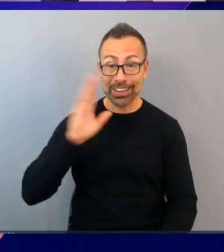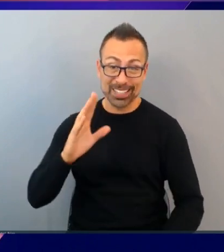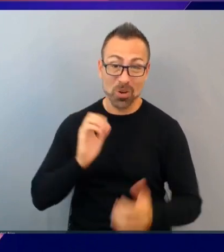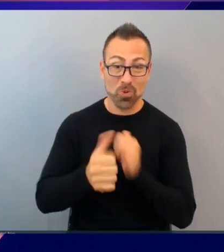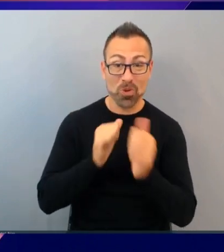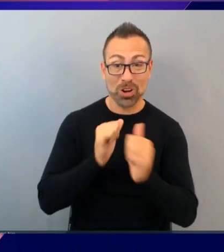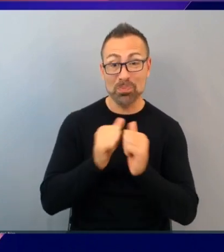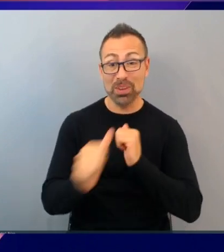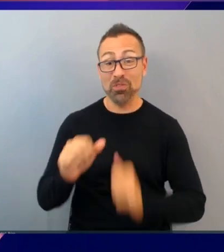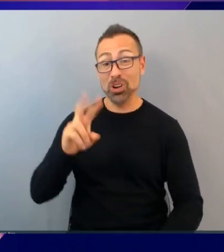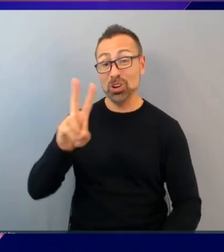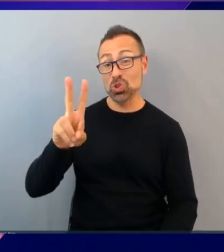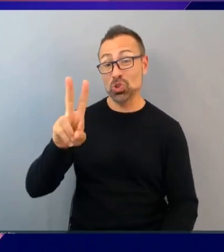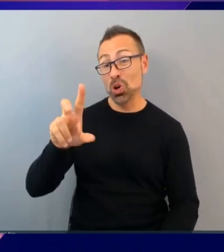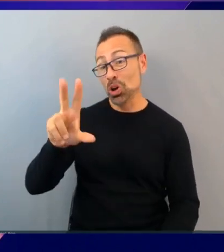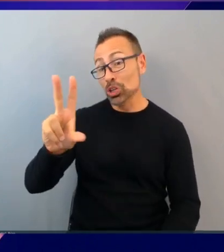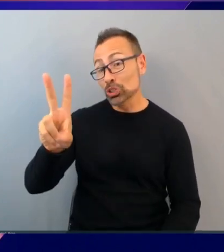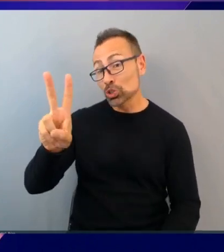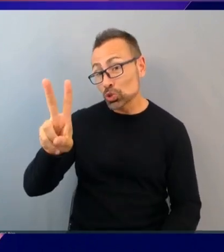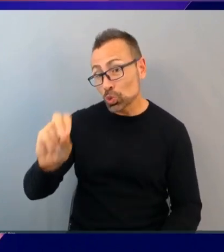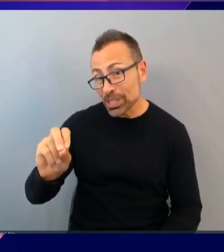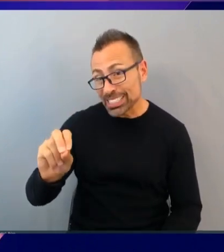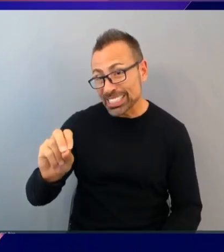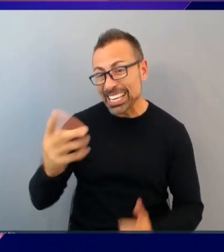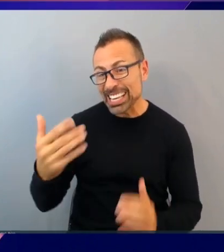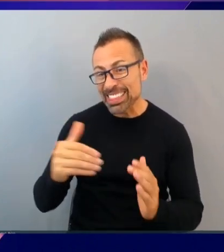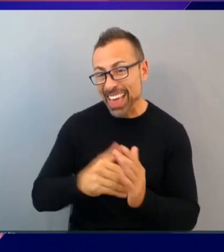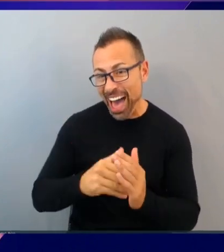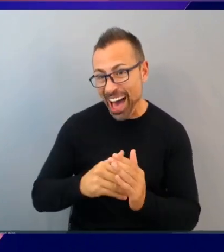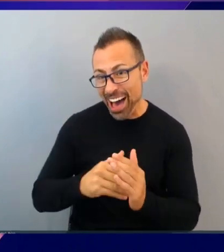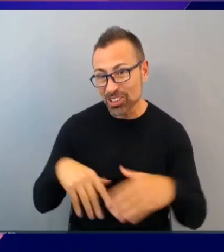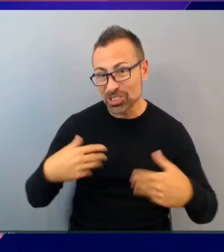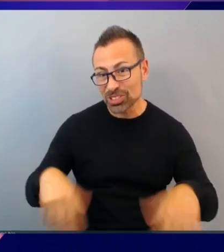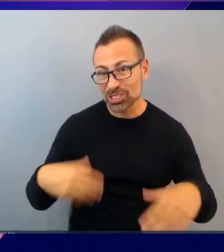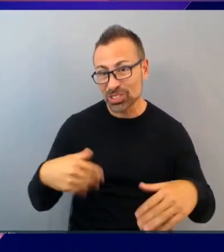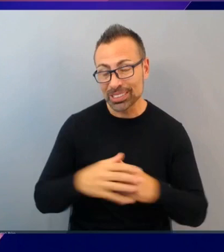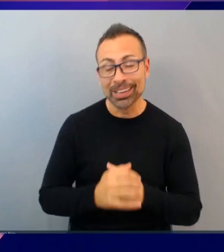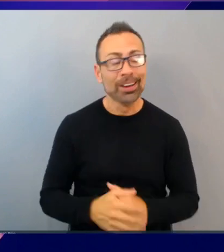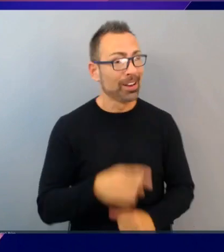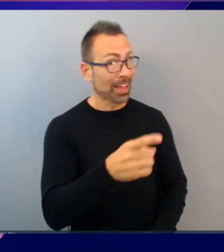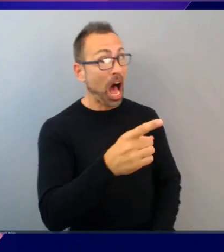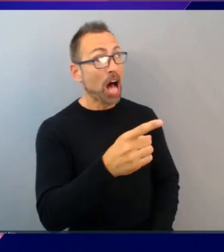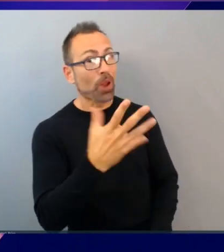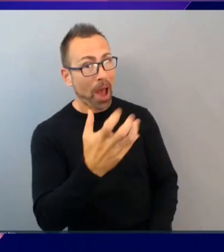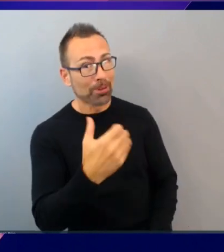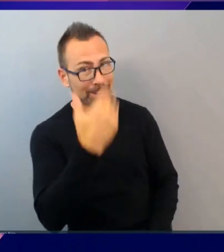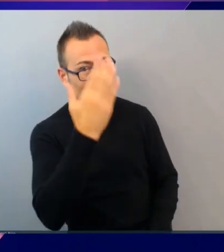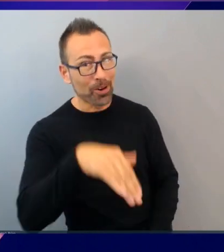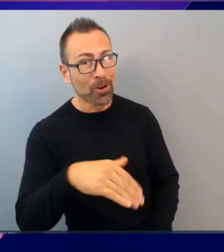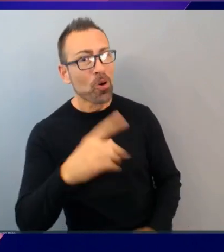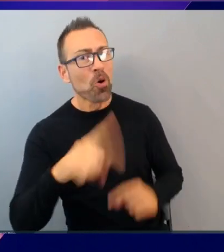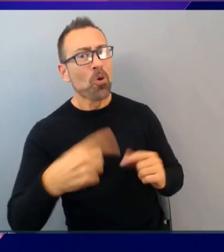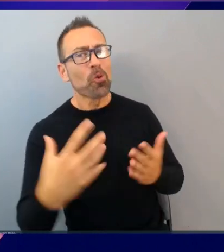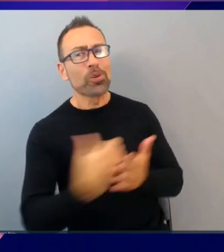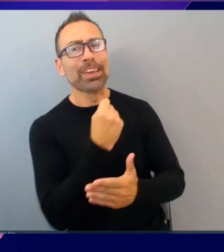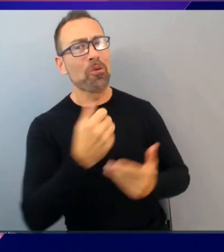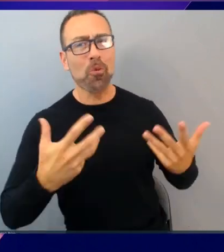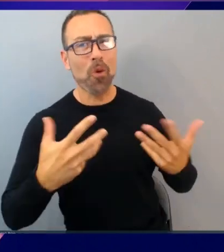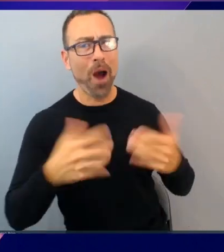Okay, so that's actually what I wanted to find out. What do you win when you win the ultimate mega championship at re:Invent?